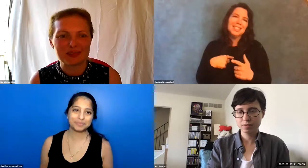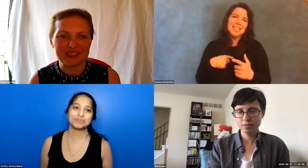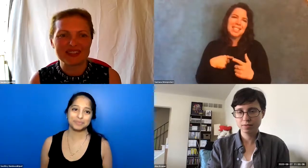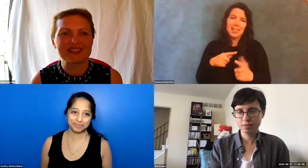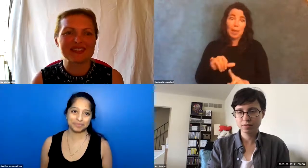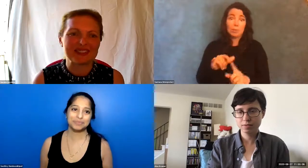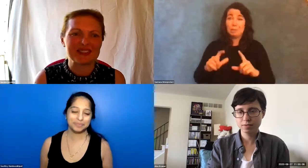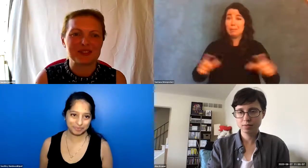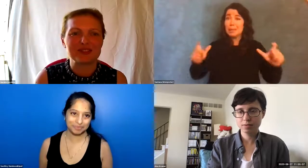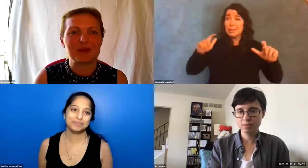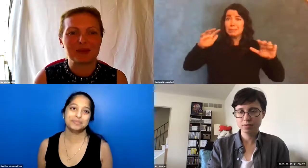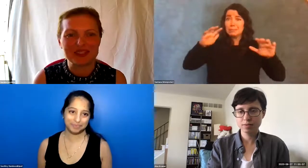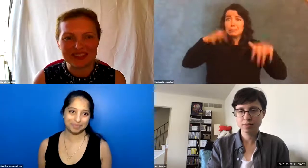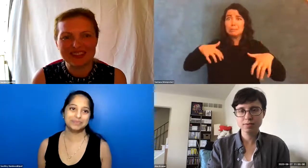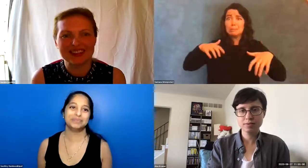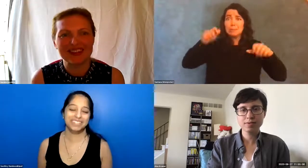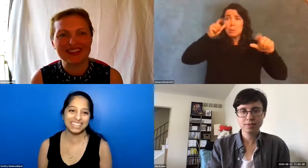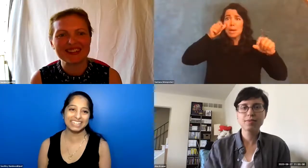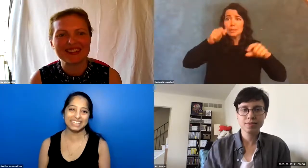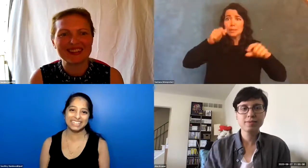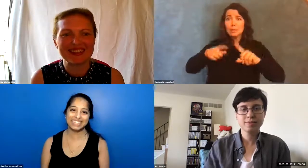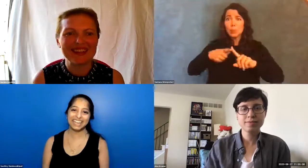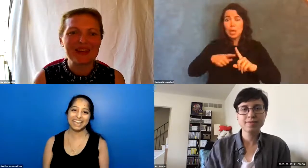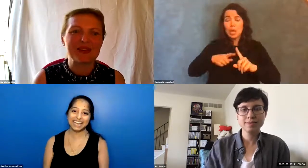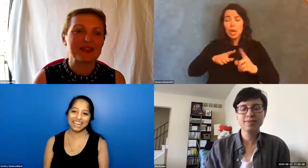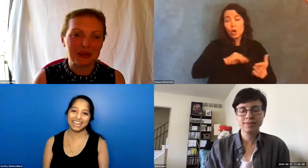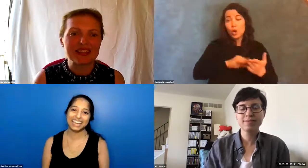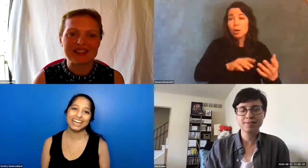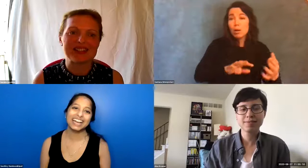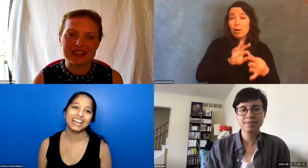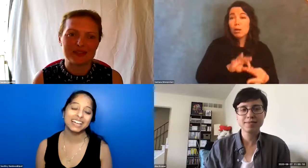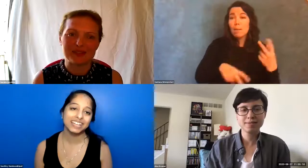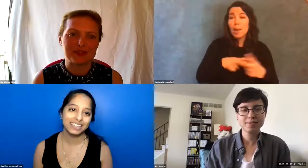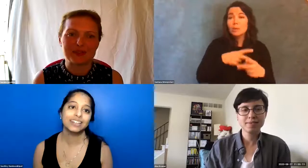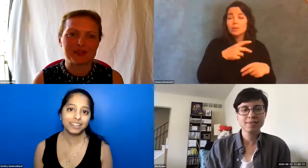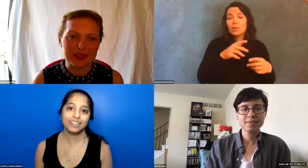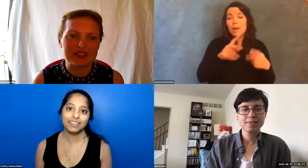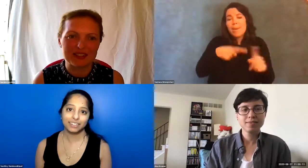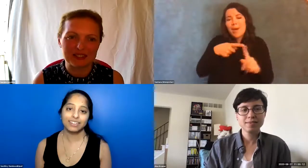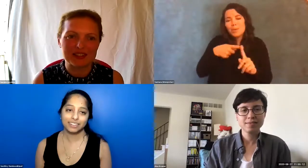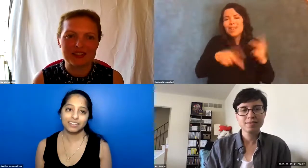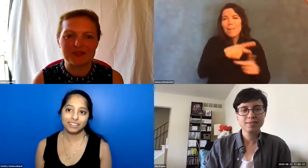when I started doing technology. But I understand there are practical reasons